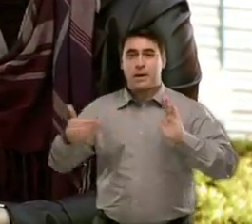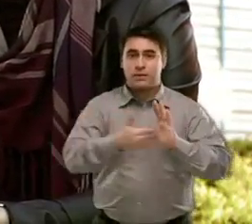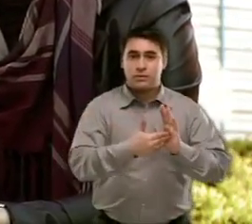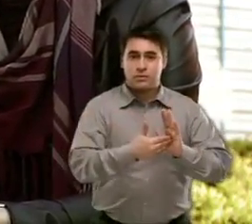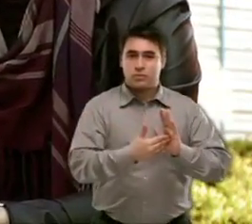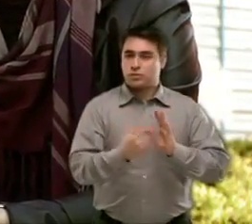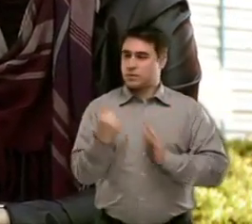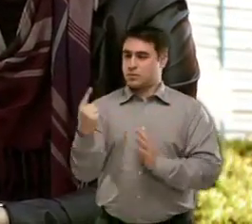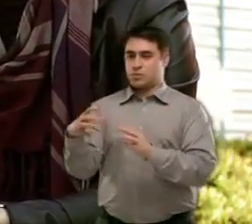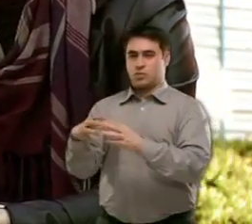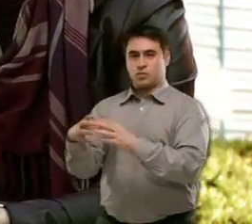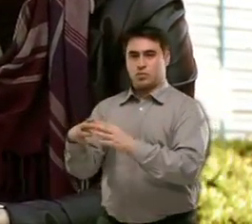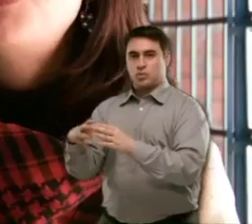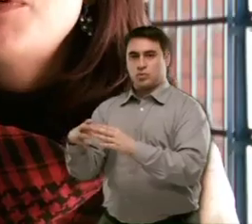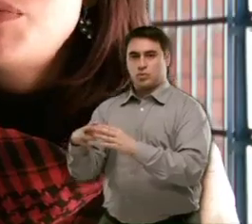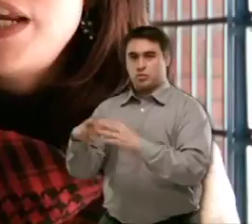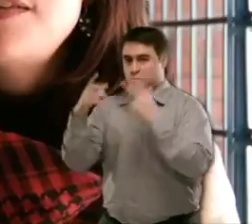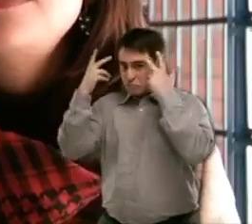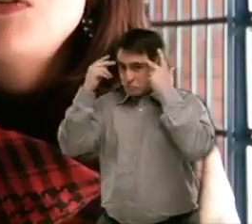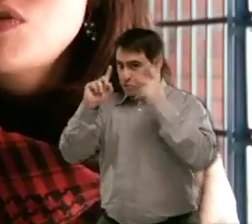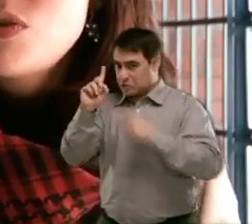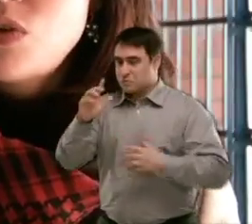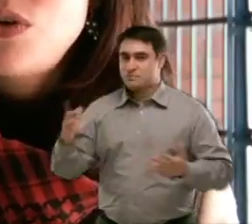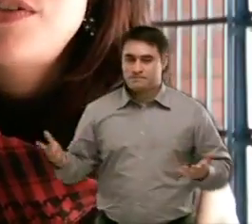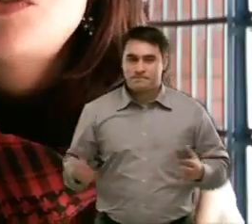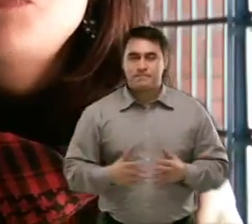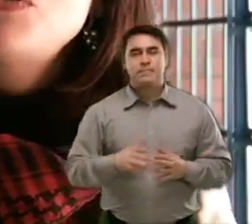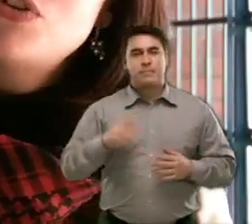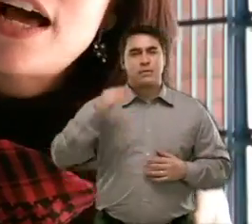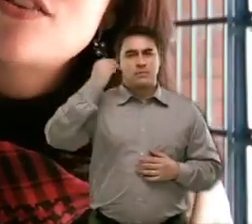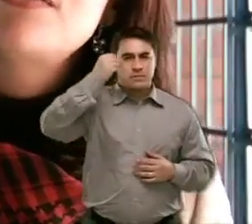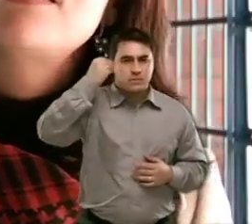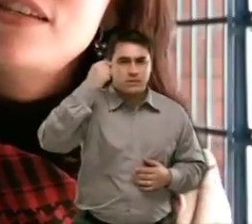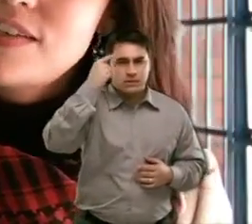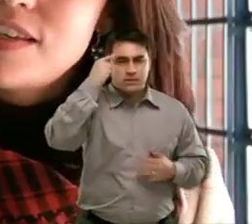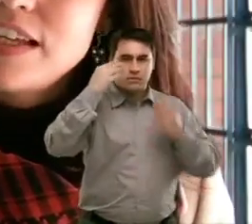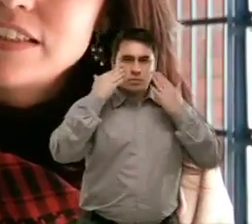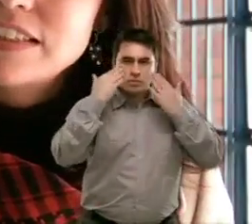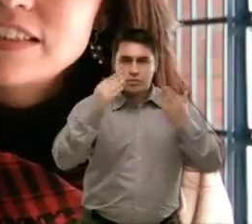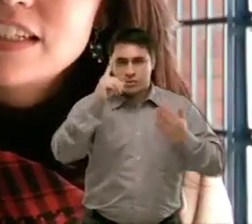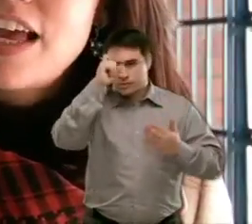It was an experience that showed us that if there are difficulties they can be overcome.